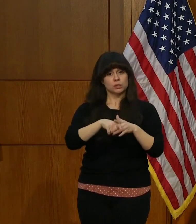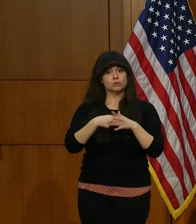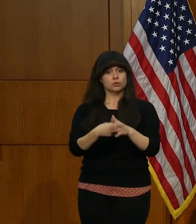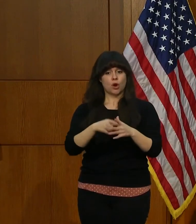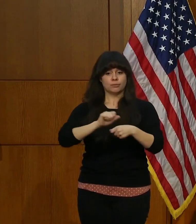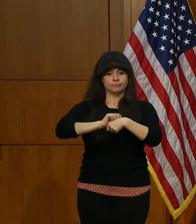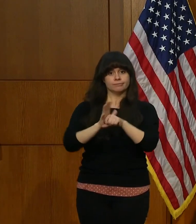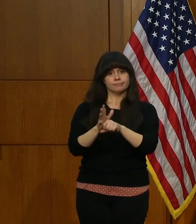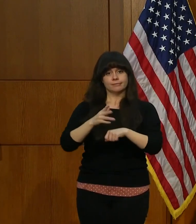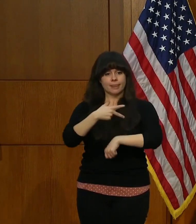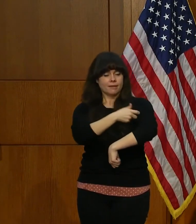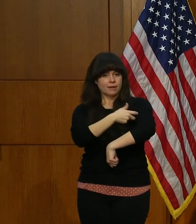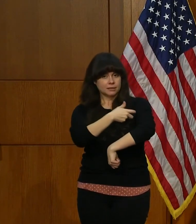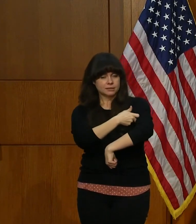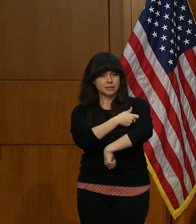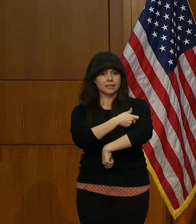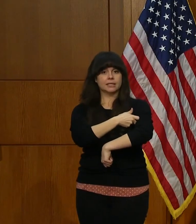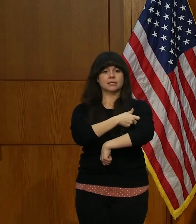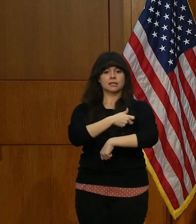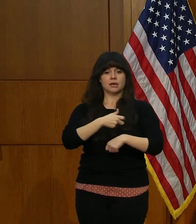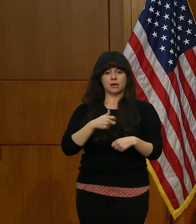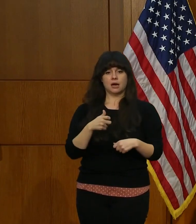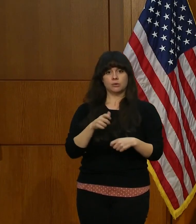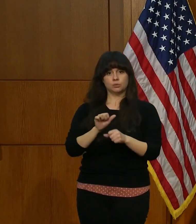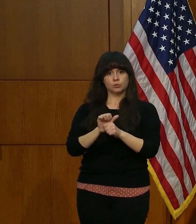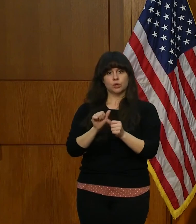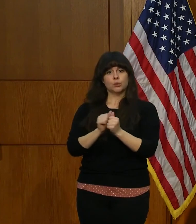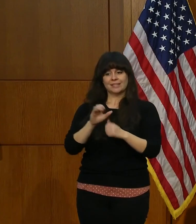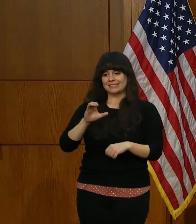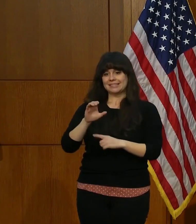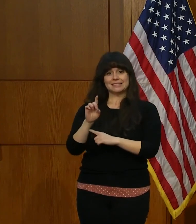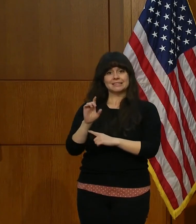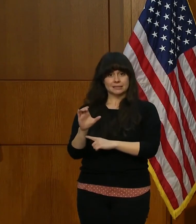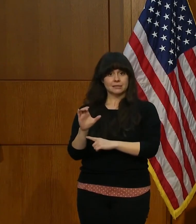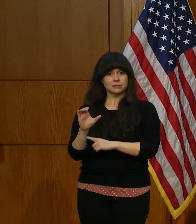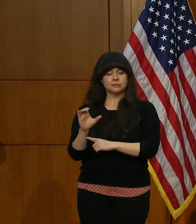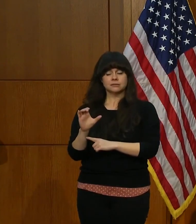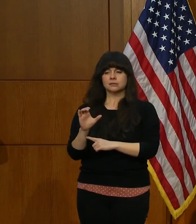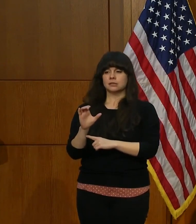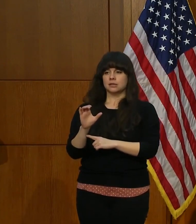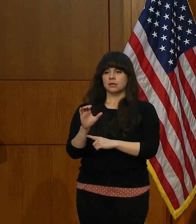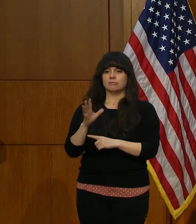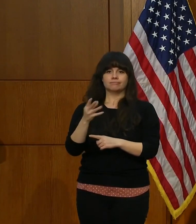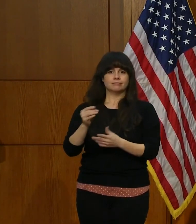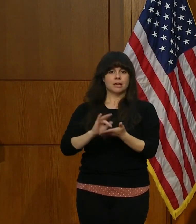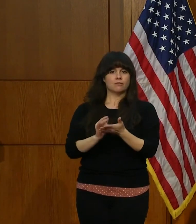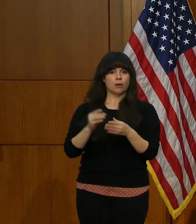FACILITIES. SO AS YOU ALL MAY KNOW, WE STARTED THE COVID-19